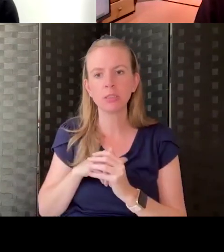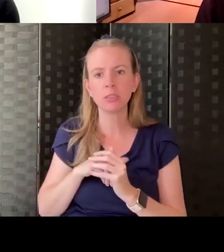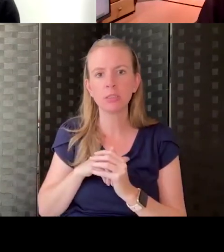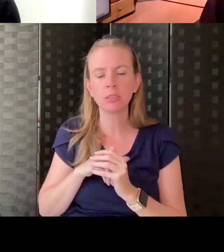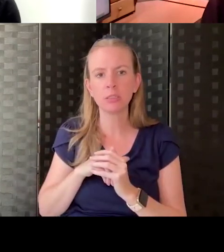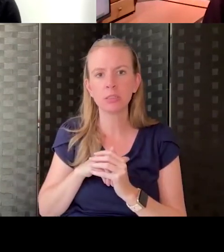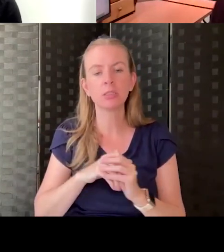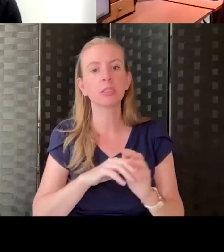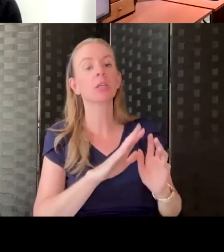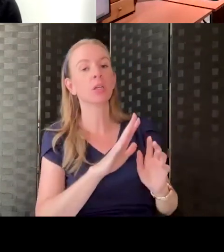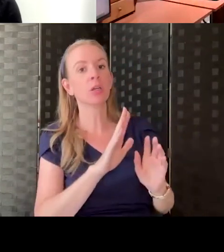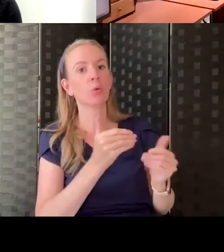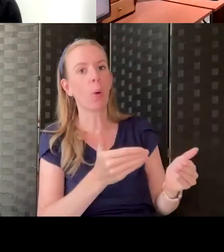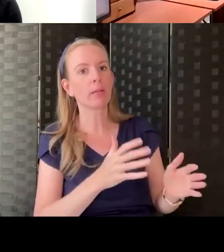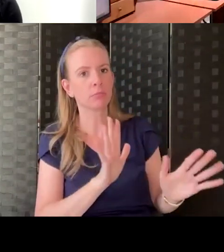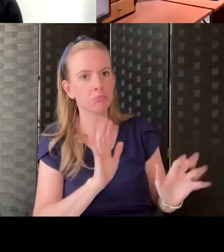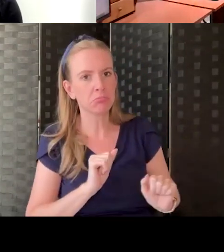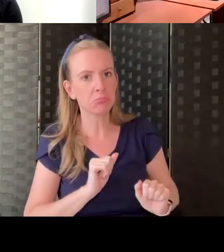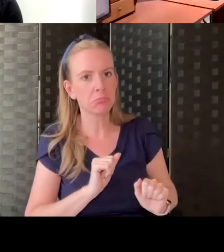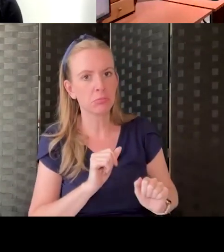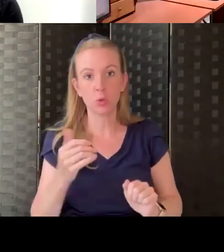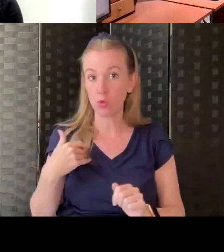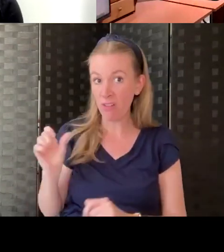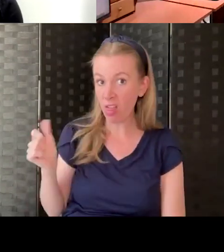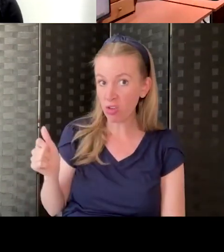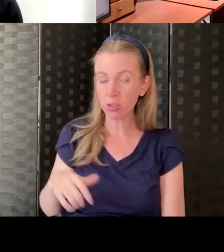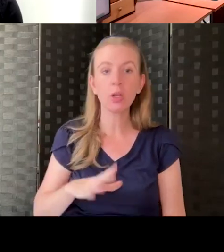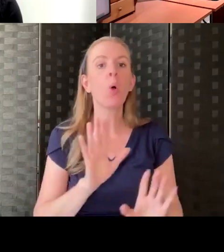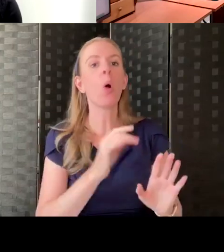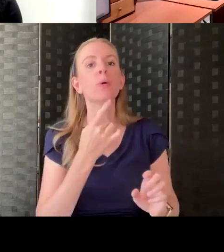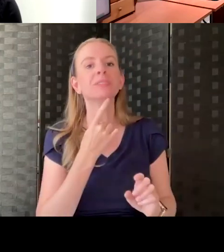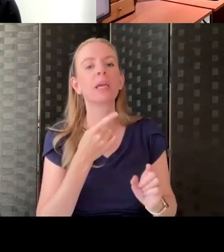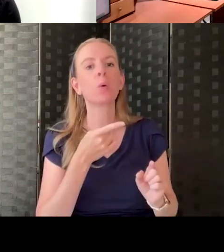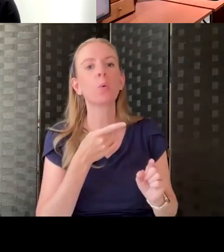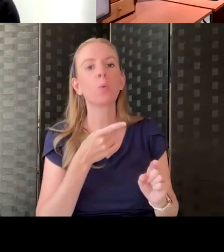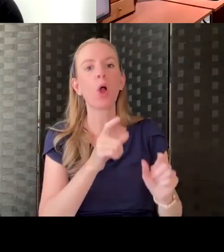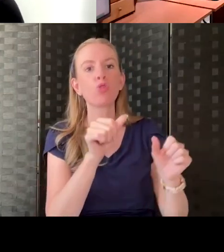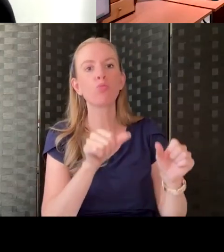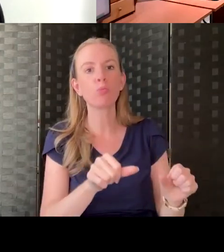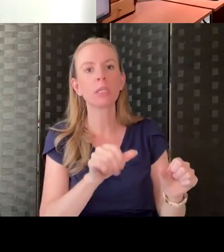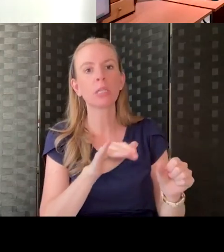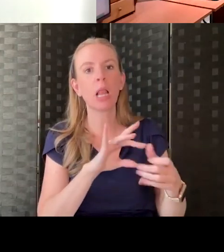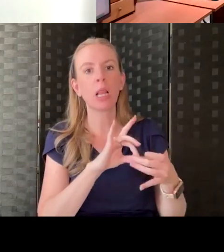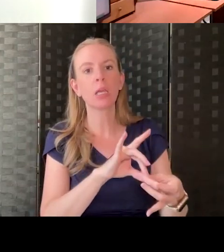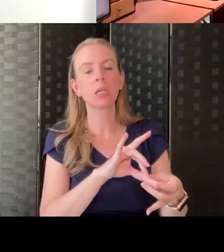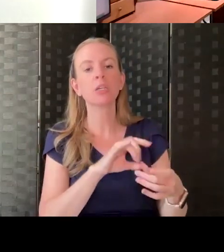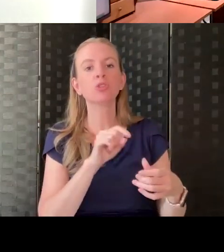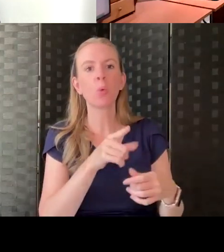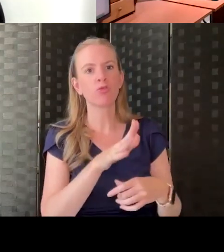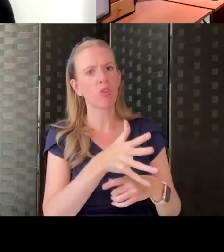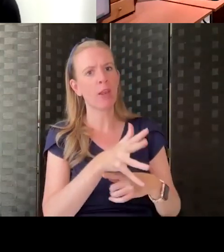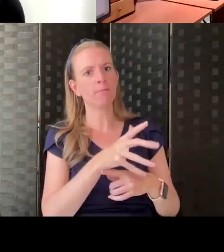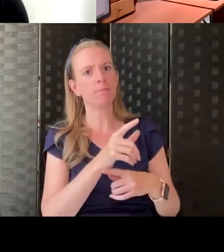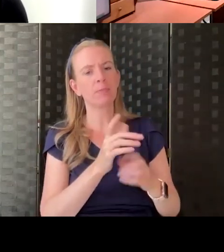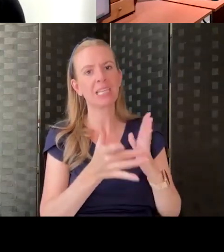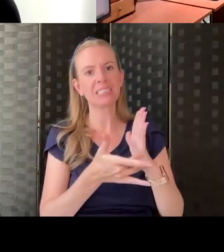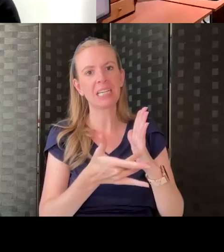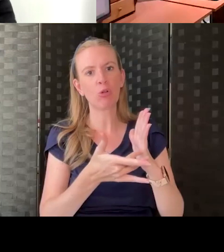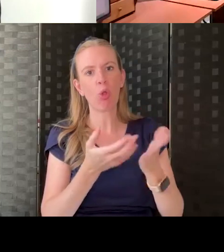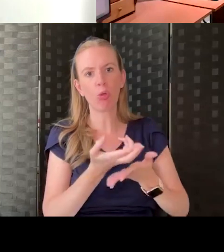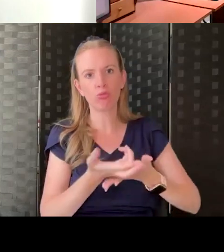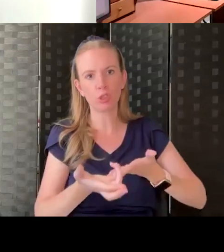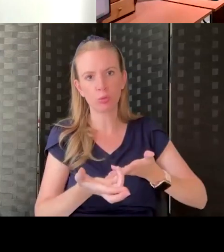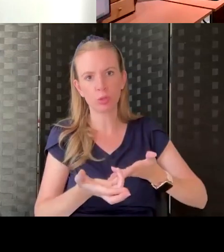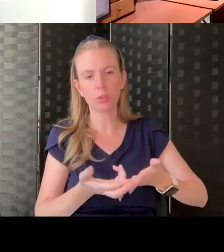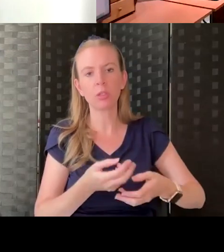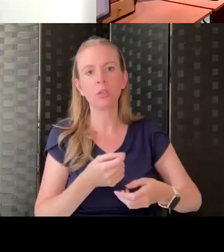Jay: While you are pasting those links -- these are kind of technical resources. The